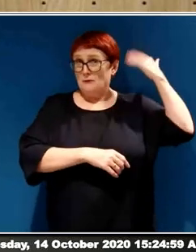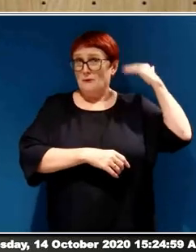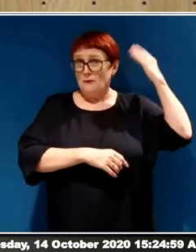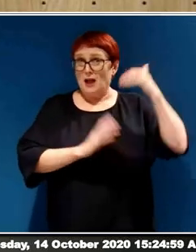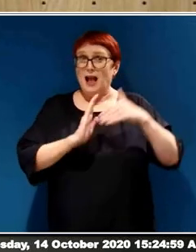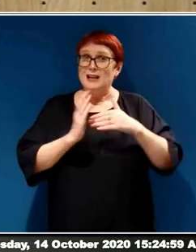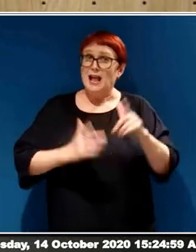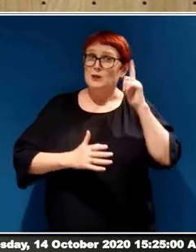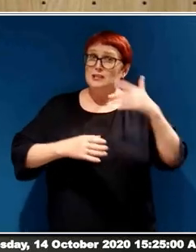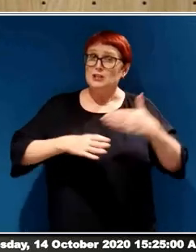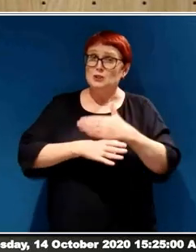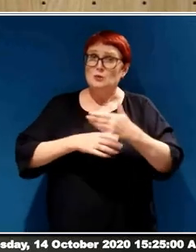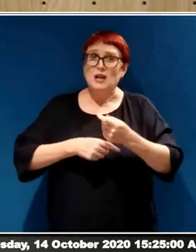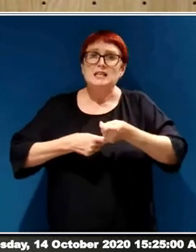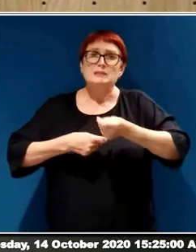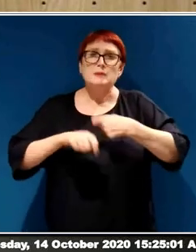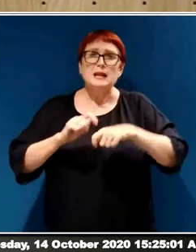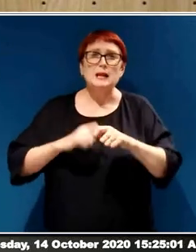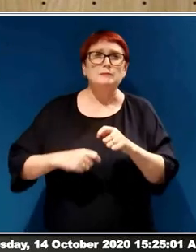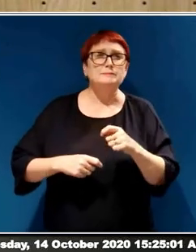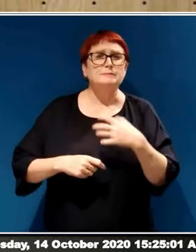collaborative industry now.